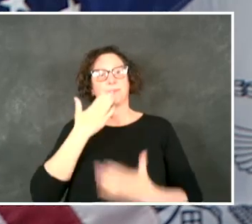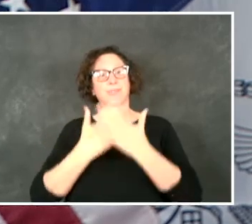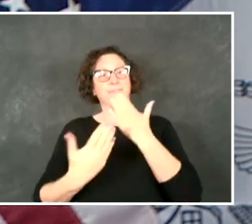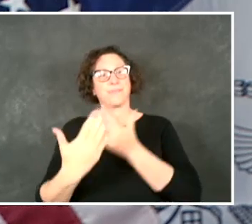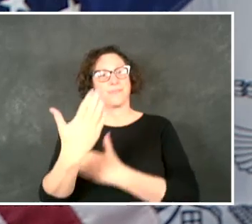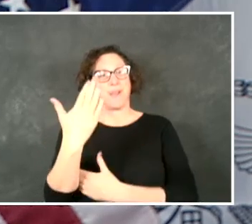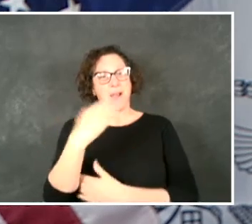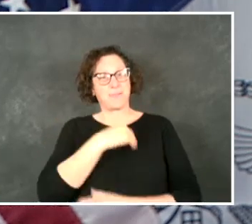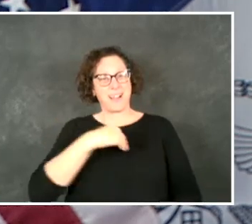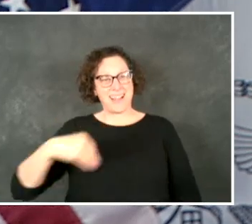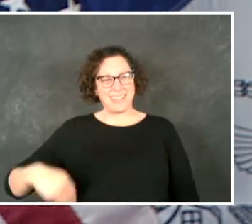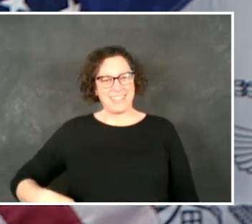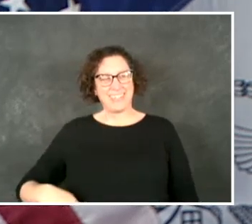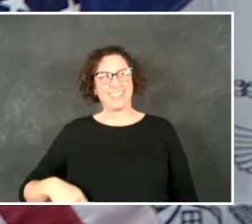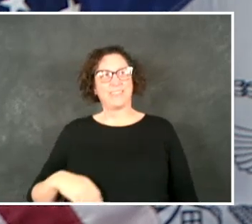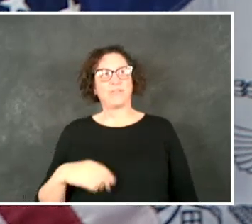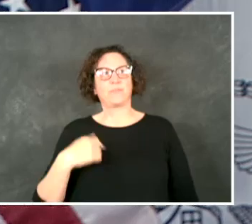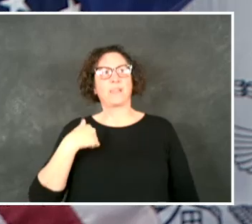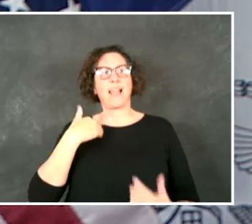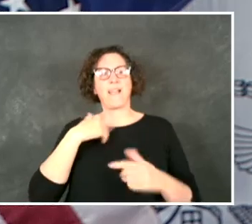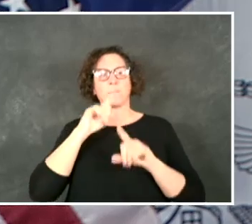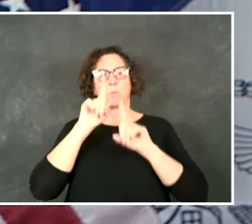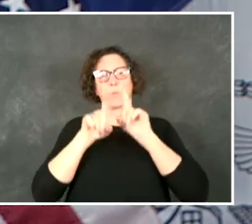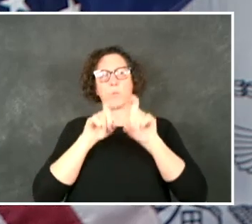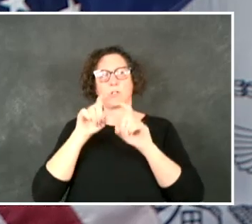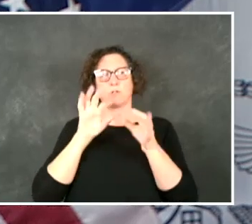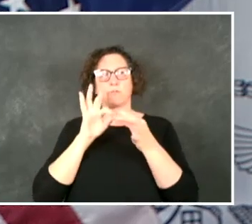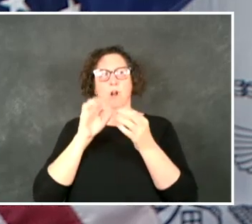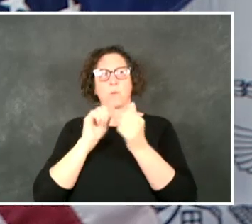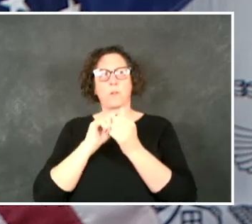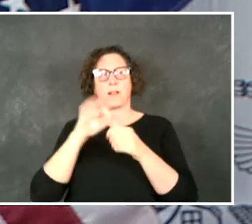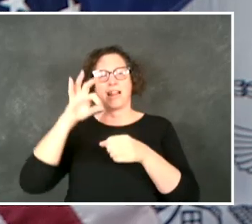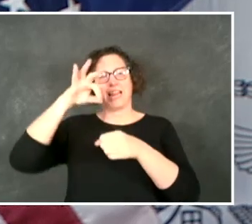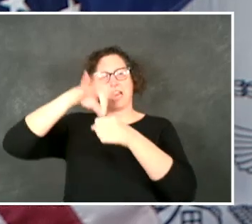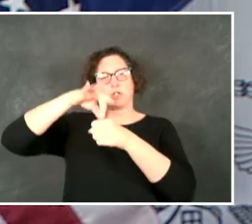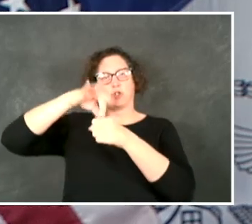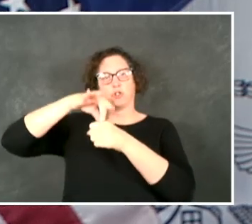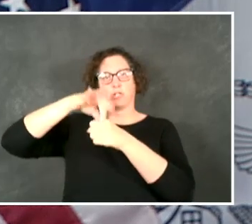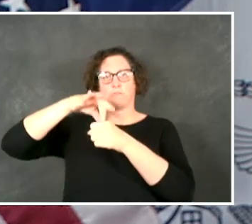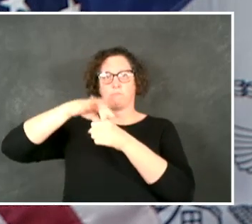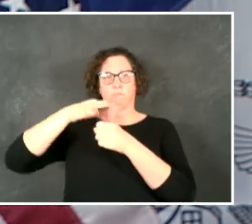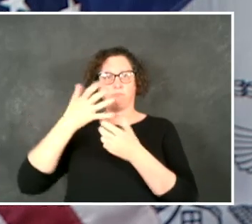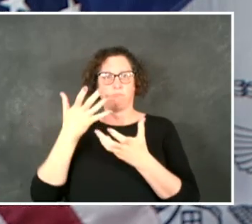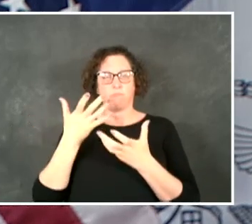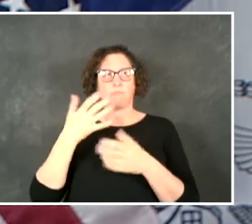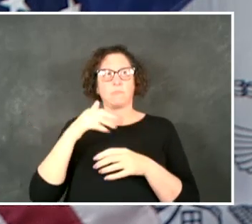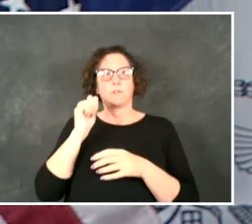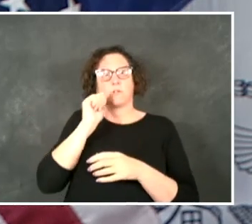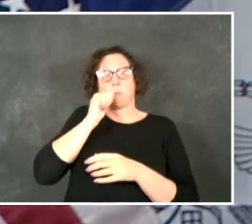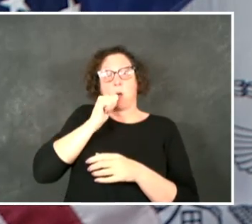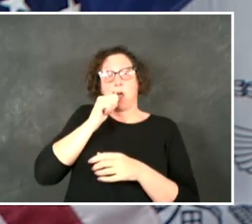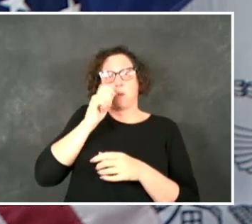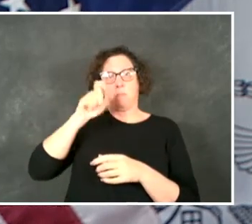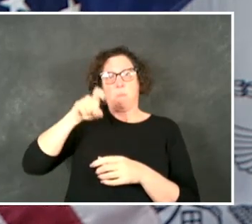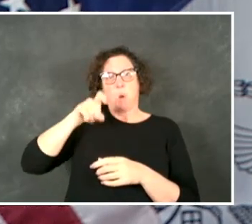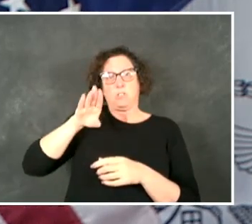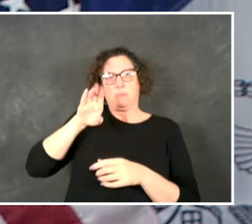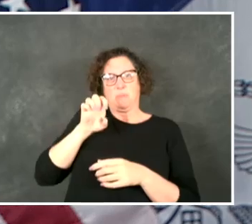WNYC. IA HVE SOME QUESTIONS WITH THE ECLETNIO